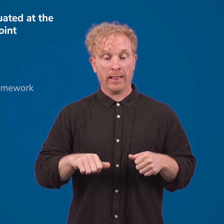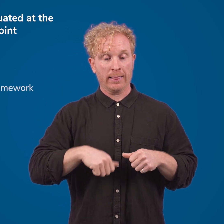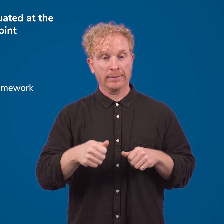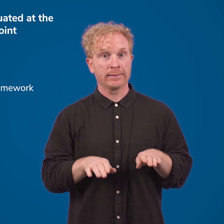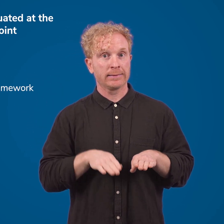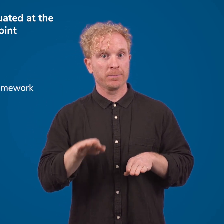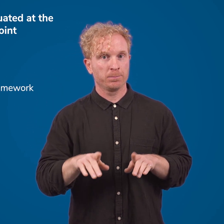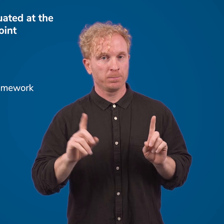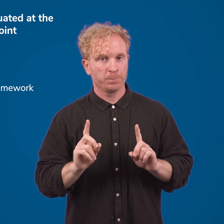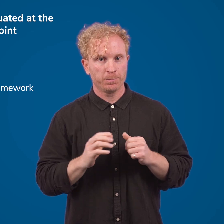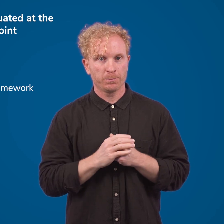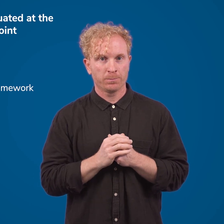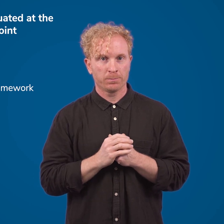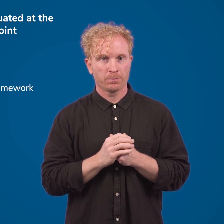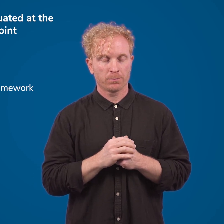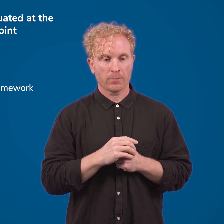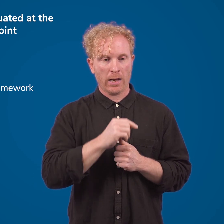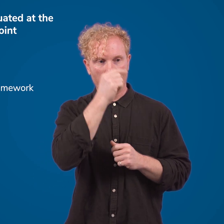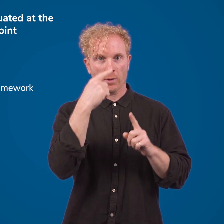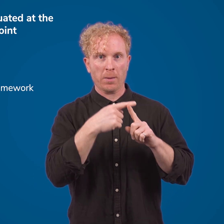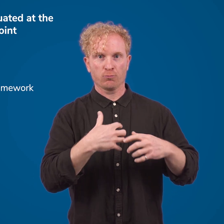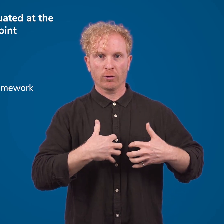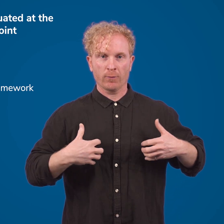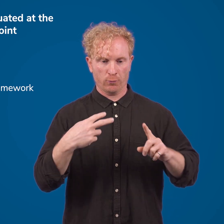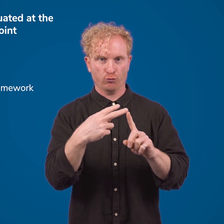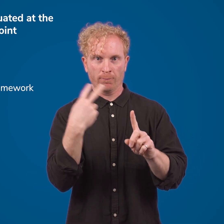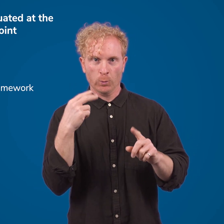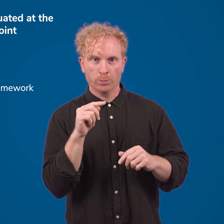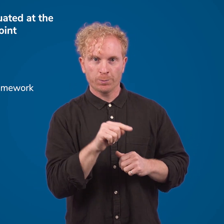Next steps: Review of Outcomes Framework